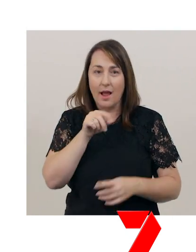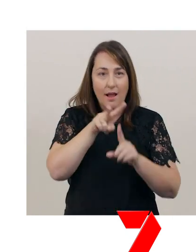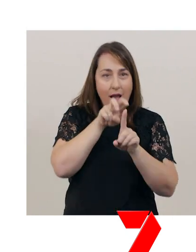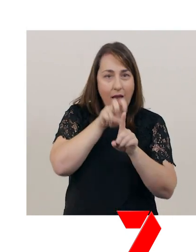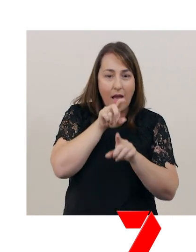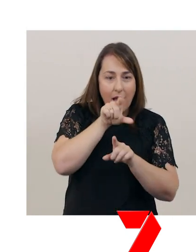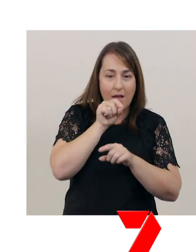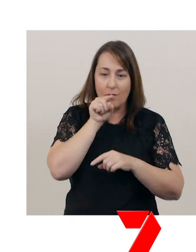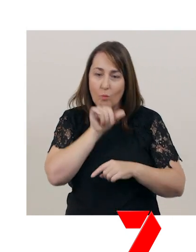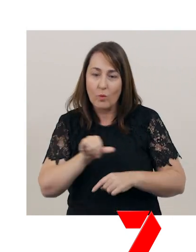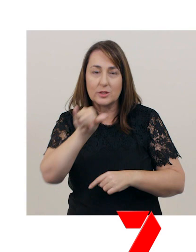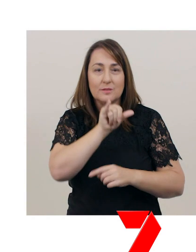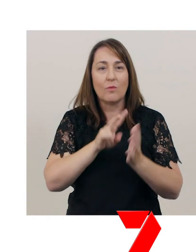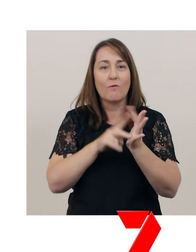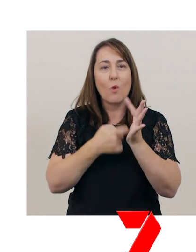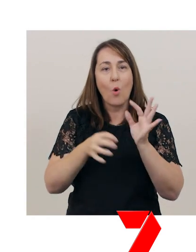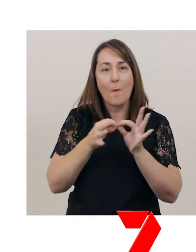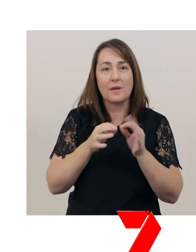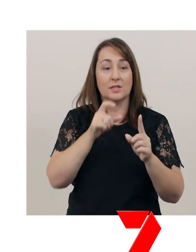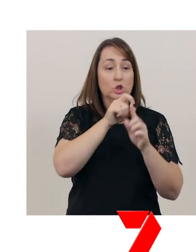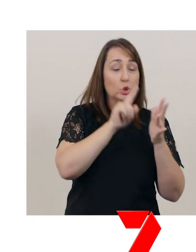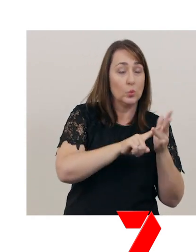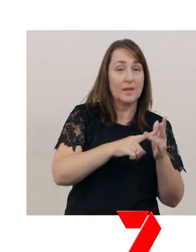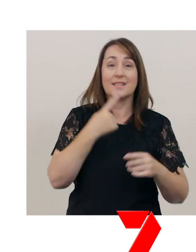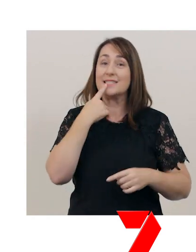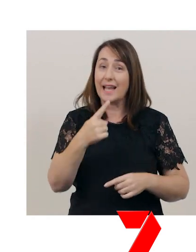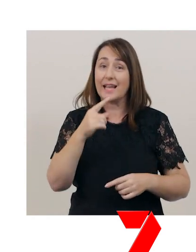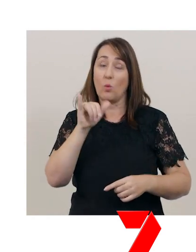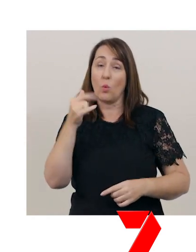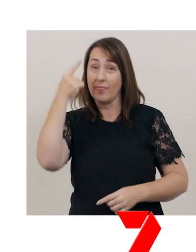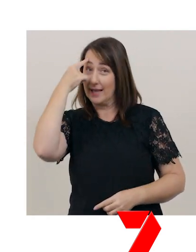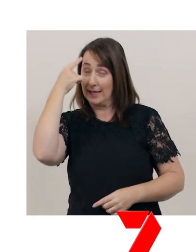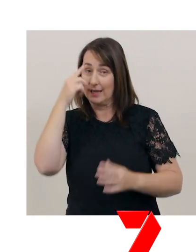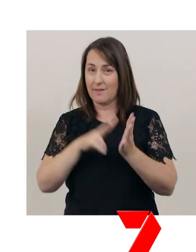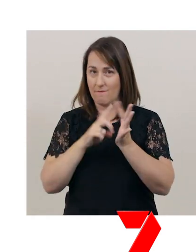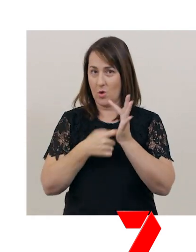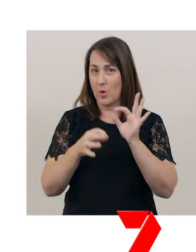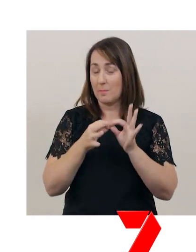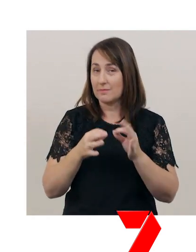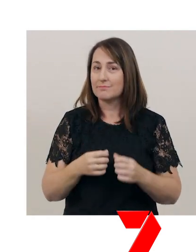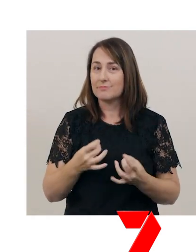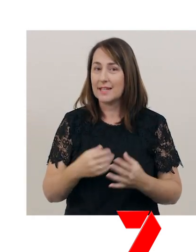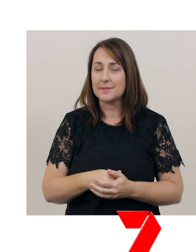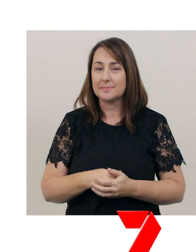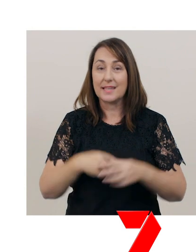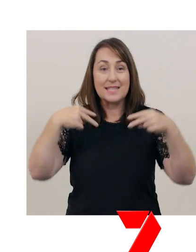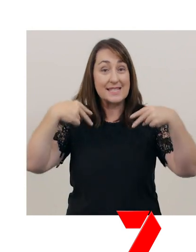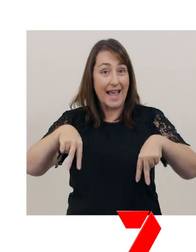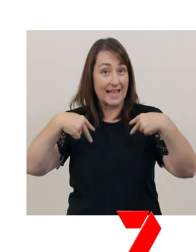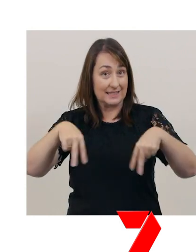if a verb is a doing, saying or thinking verb. What about the word ‘dance’?